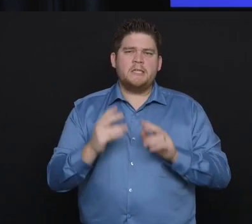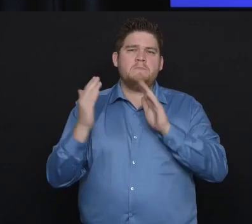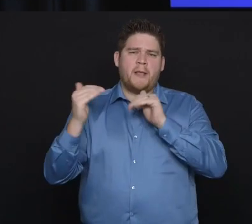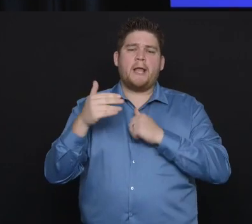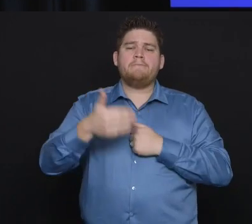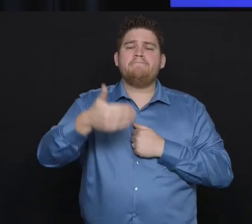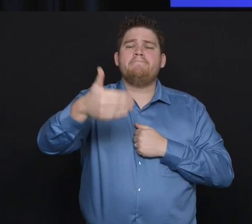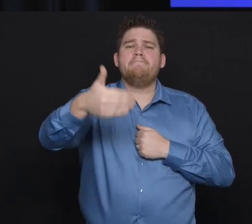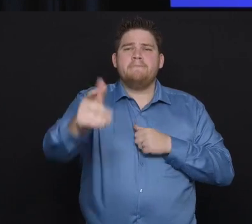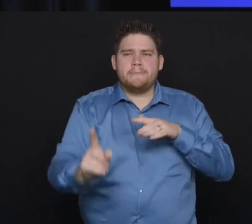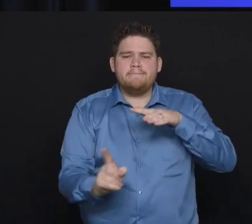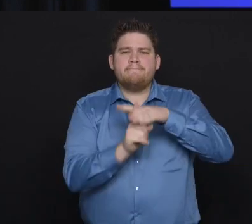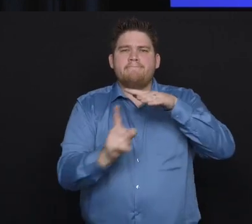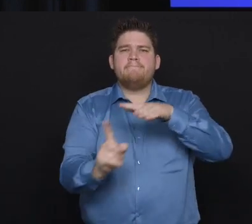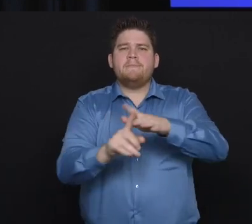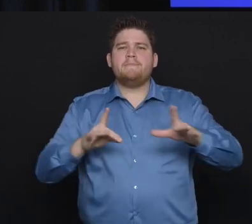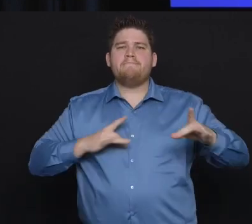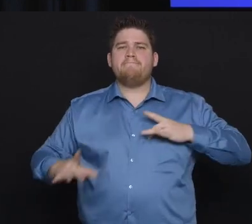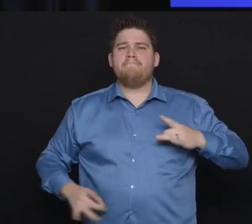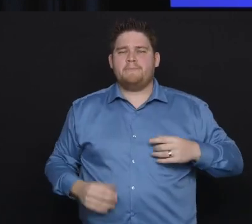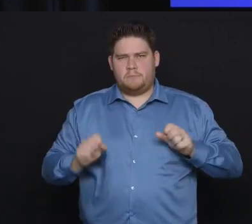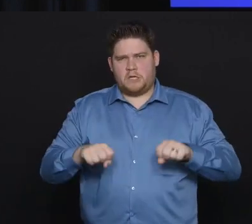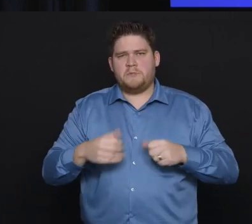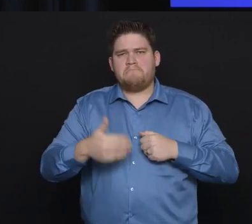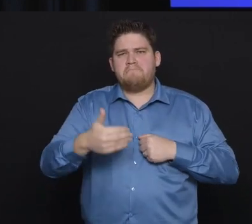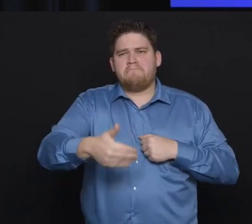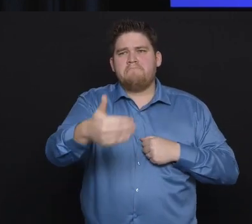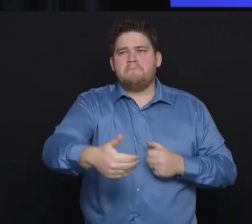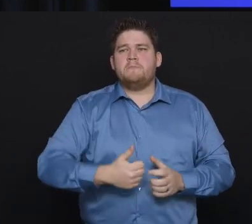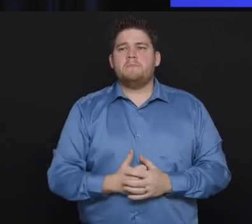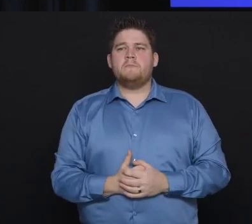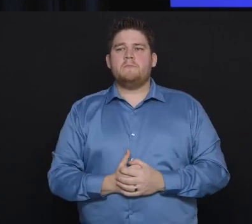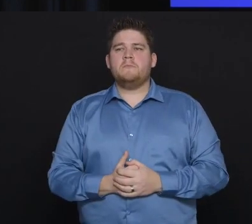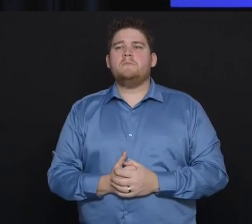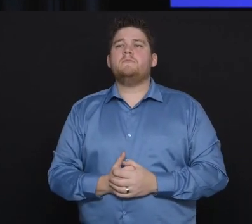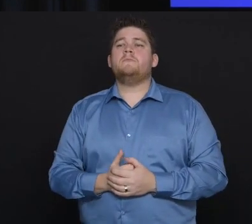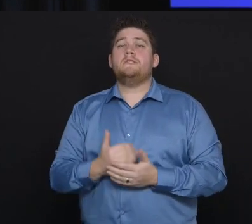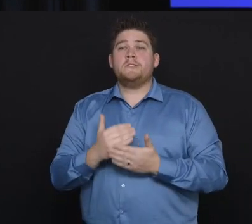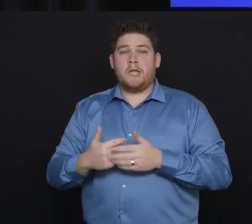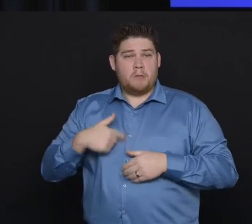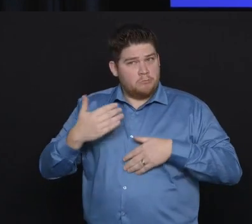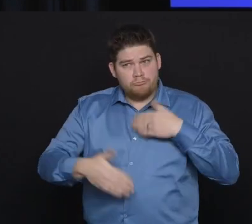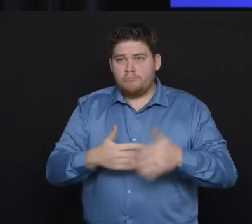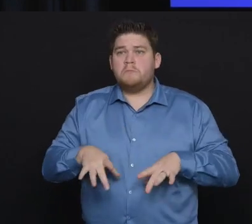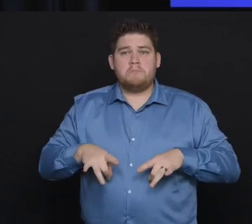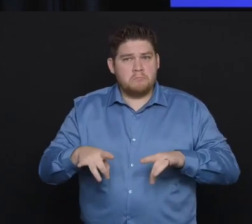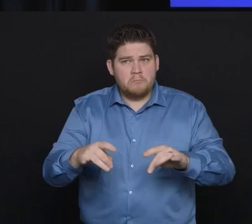going to develop this disease over the coming two weeks. But if all of us have done our part, and I'm starting